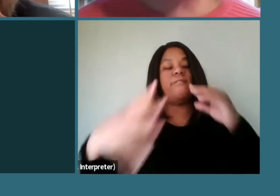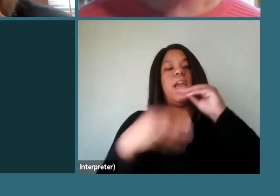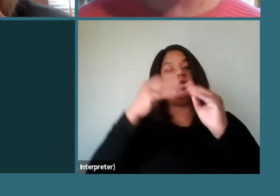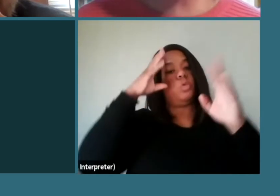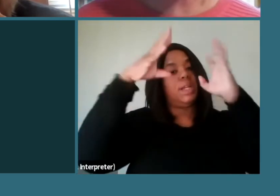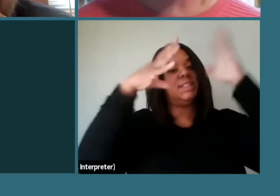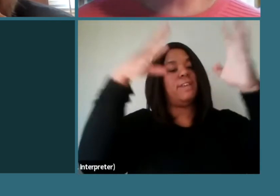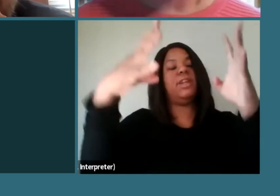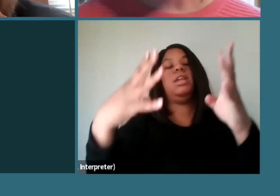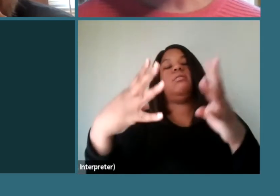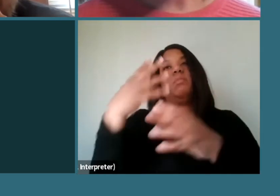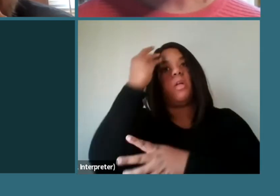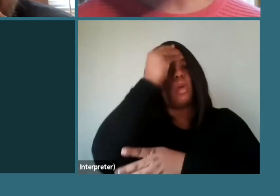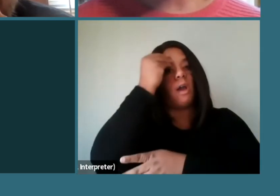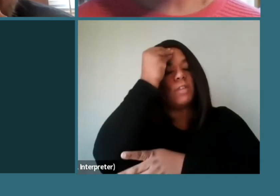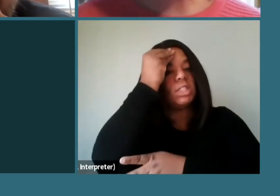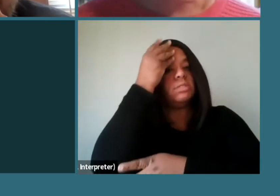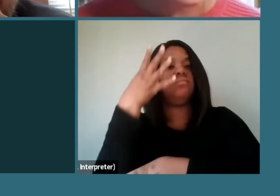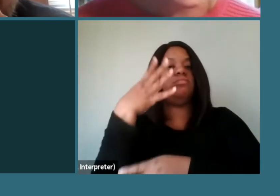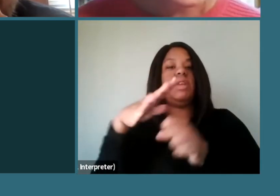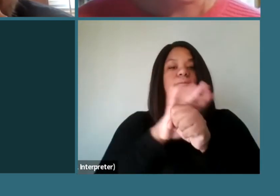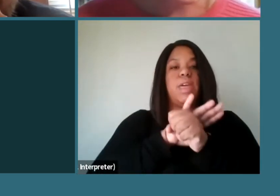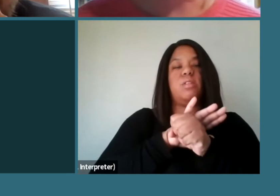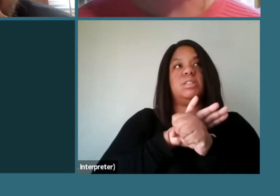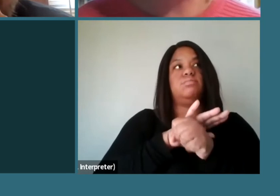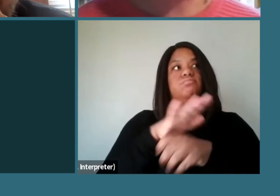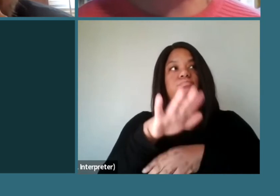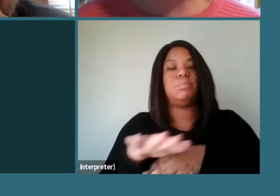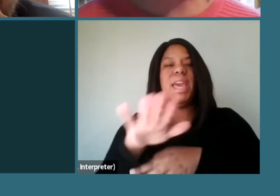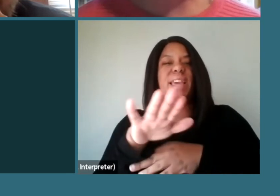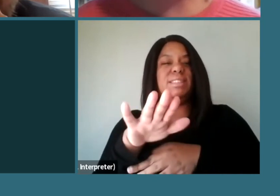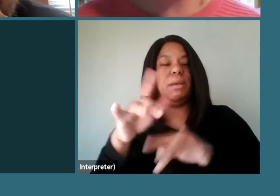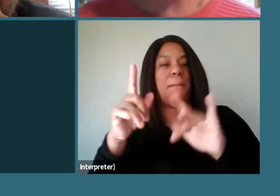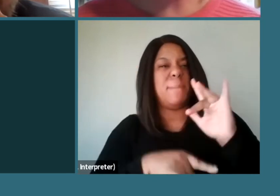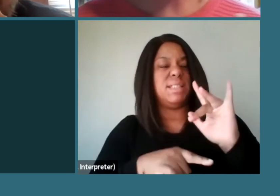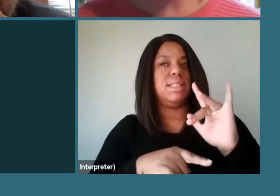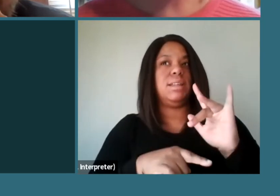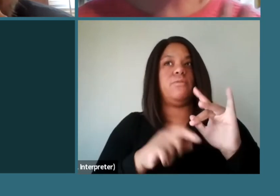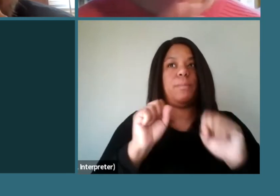It fills this space that is missing from being able to see it. Like the space that gets filled,